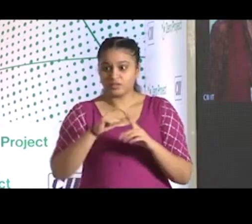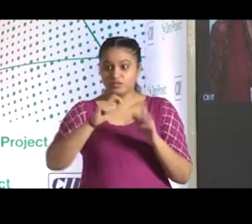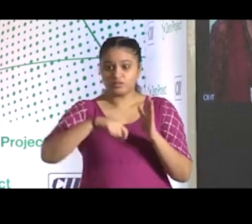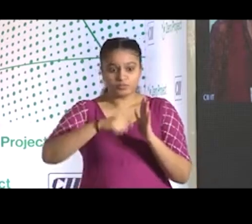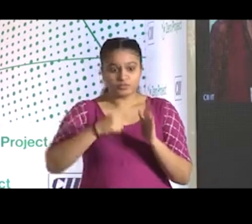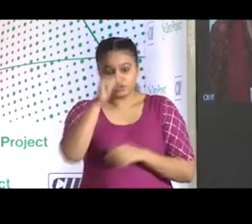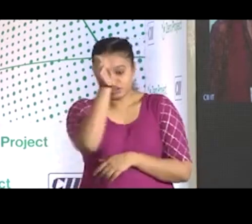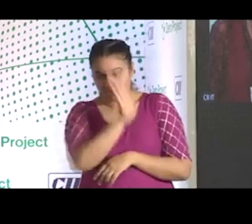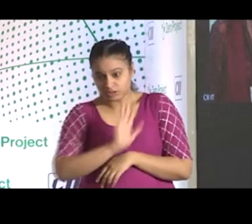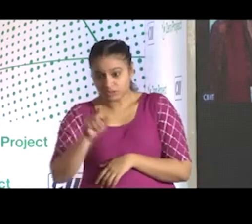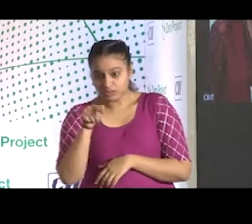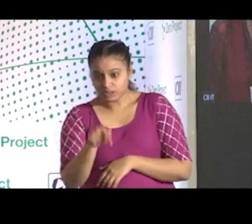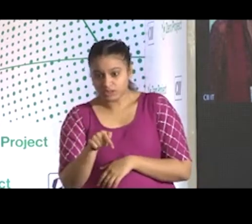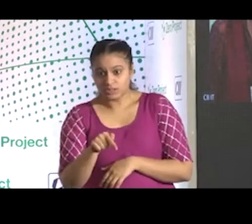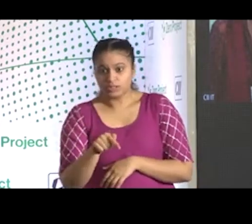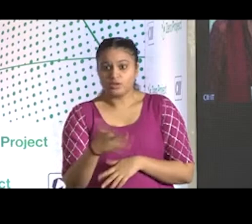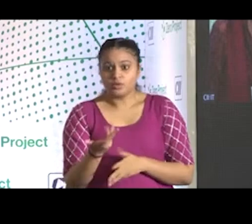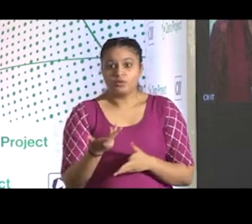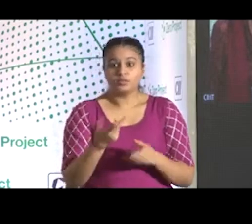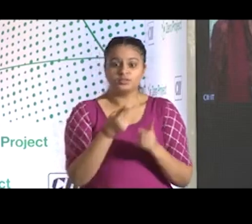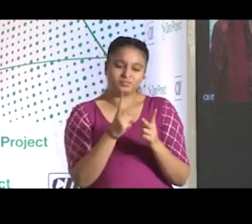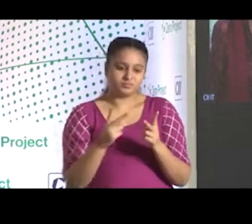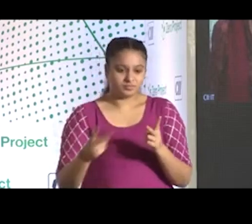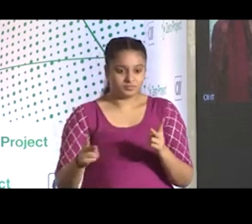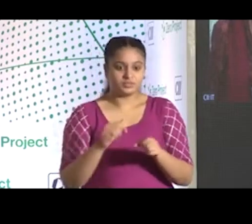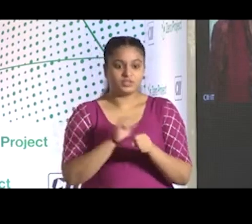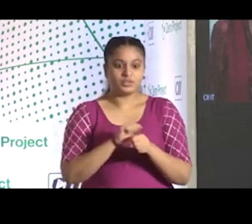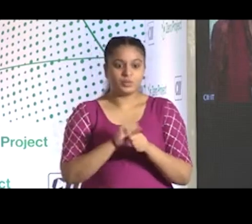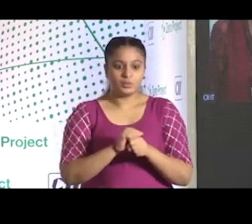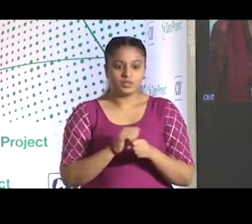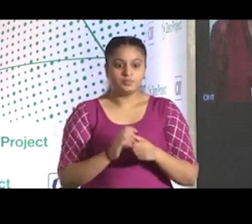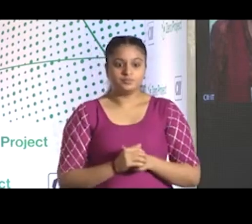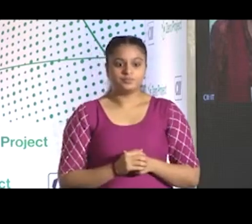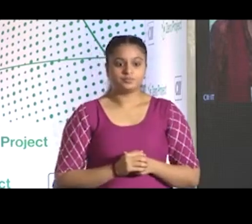and the global research process on the most outstanding innovations.